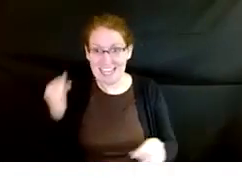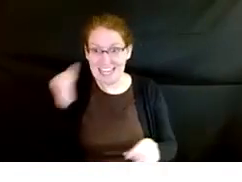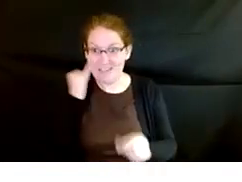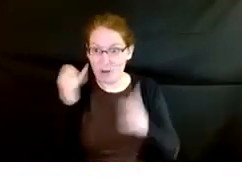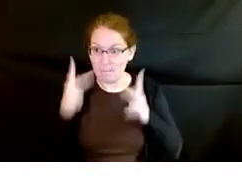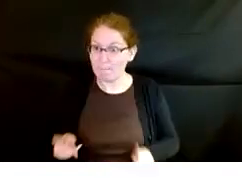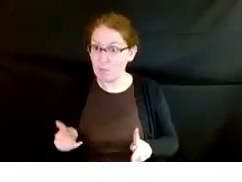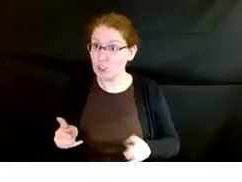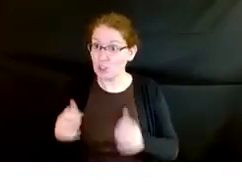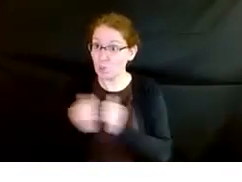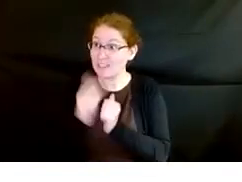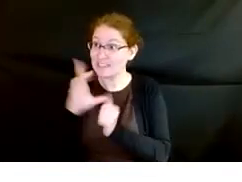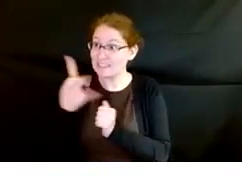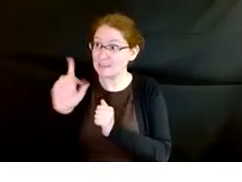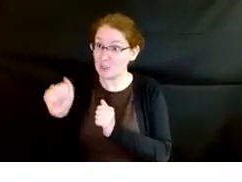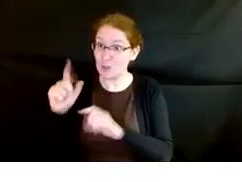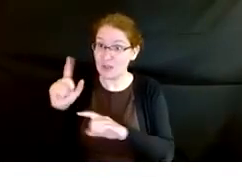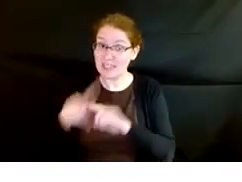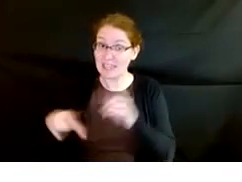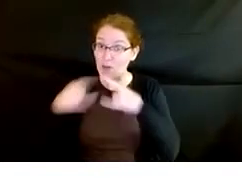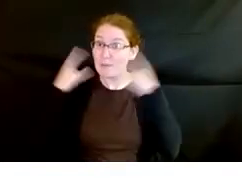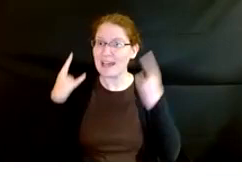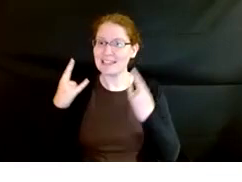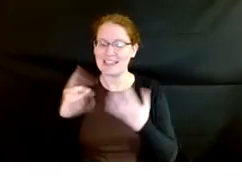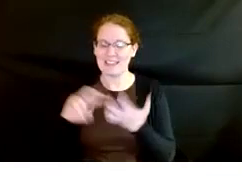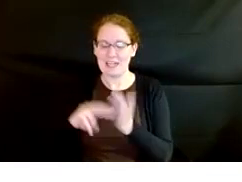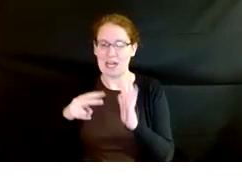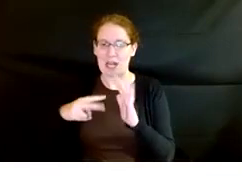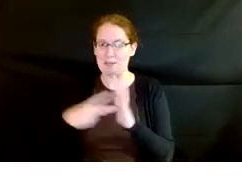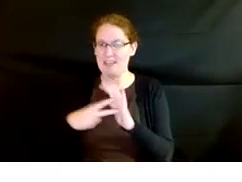couldn't wear mask that doesn't mean that you get to just go into a doctor's office... if they have a